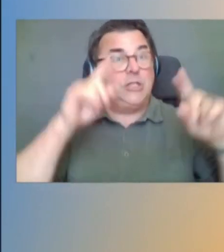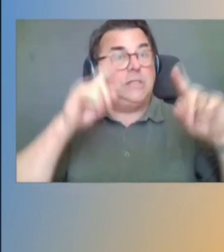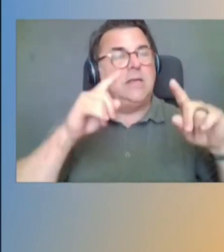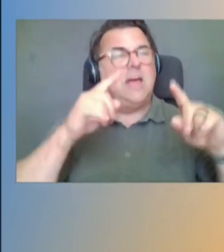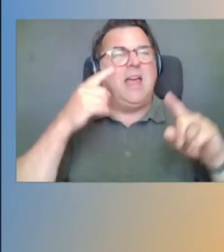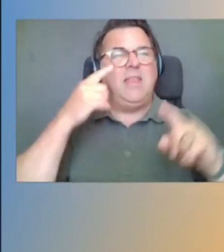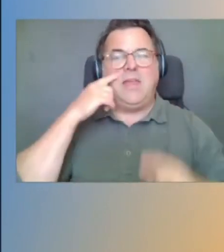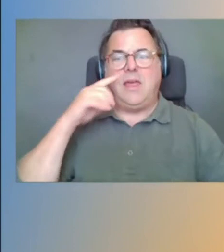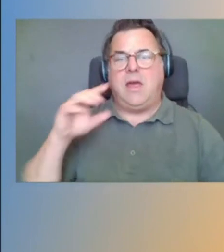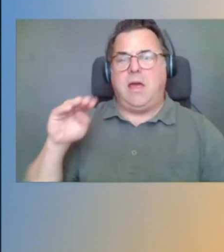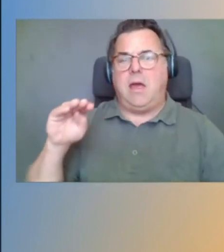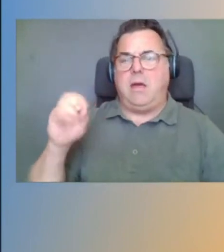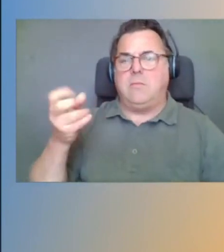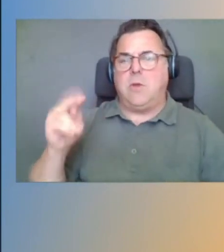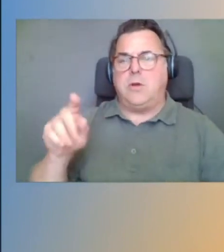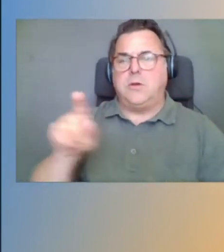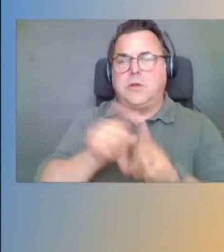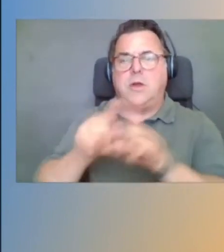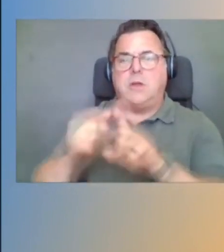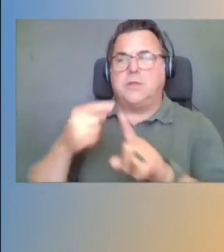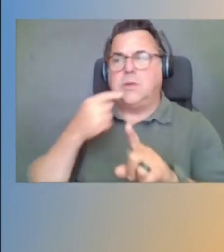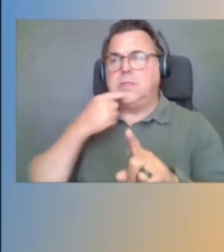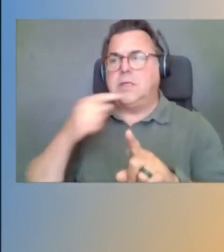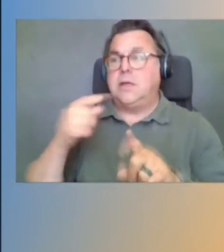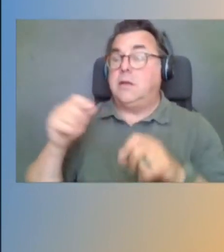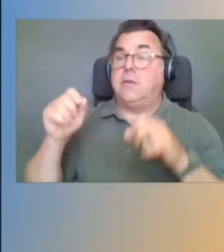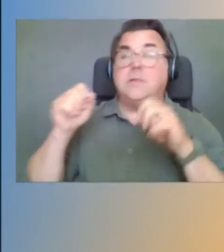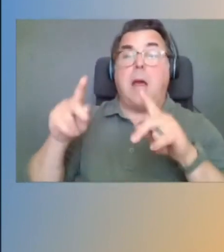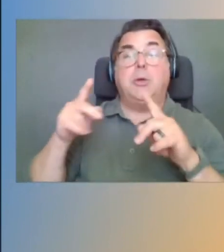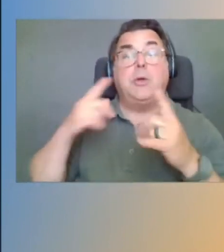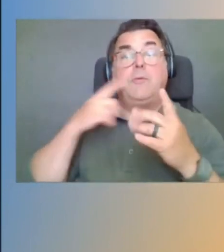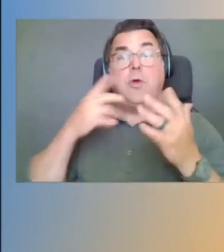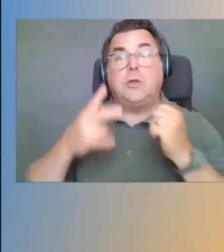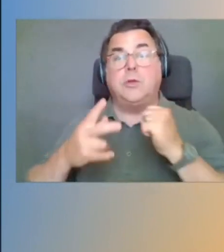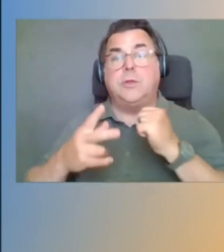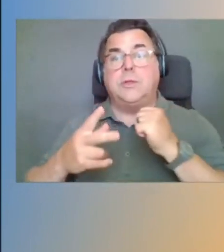is that there's opportunity to save dollars here as well,